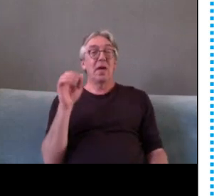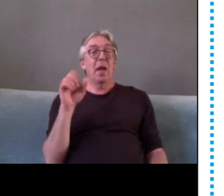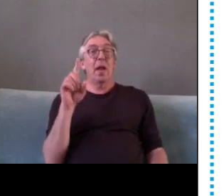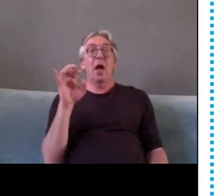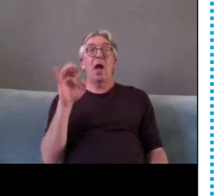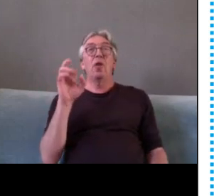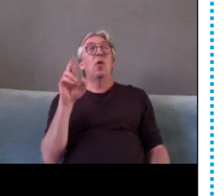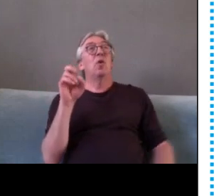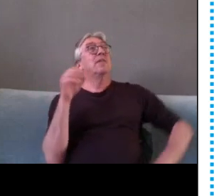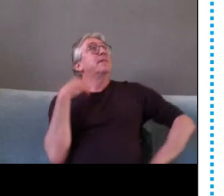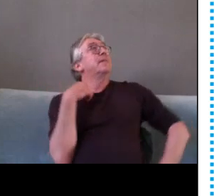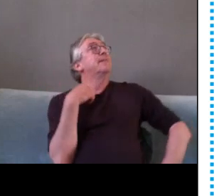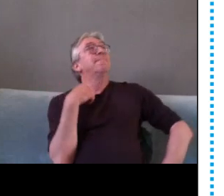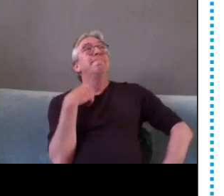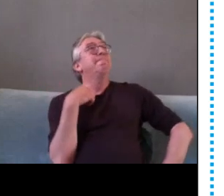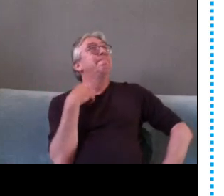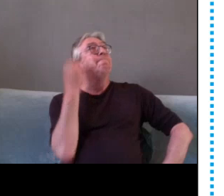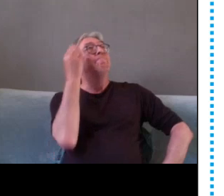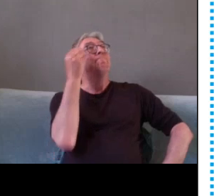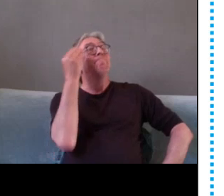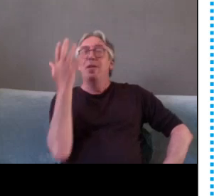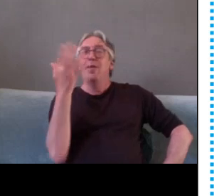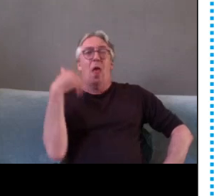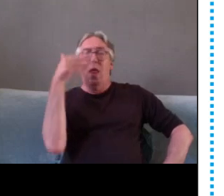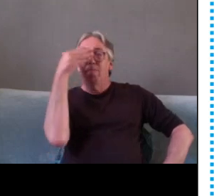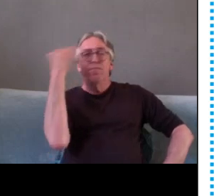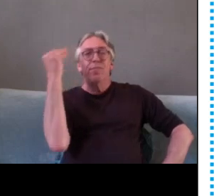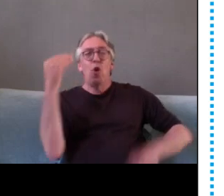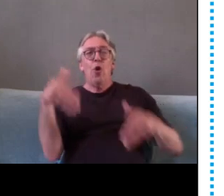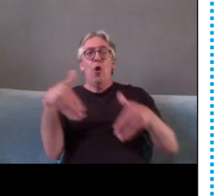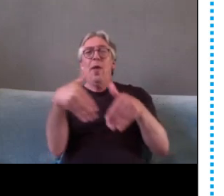I don't remember right now the deadline for the Accessibility standard.